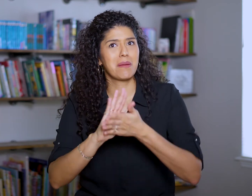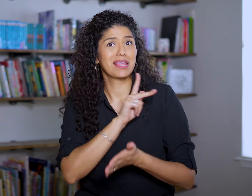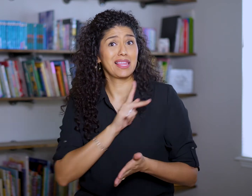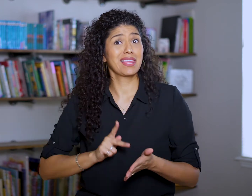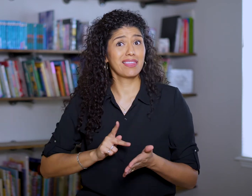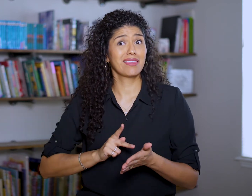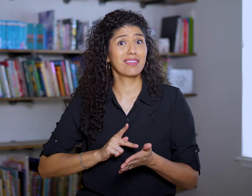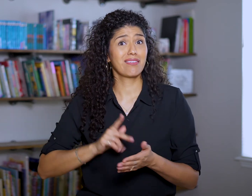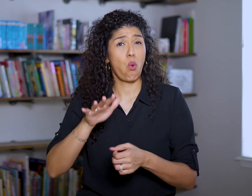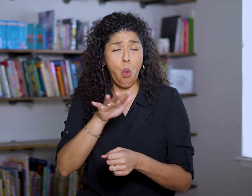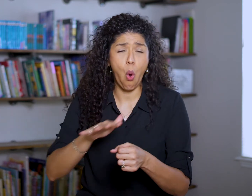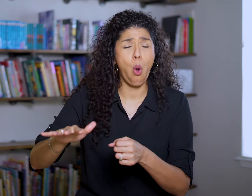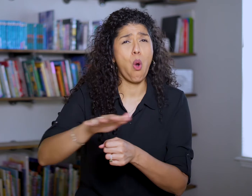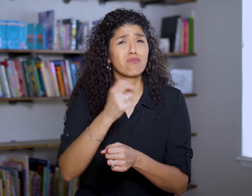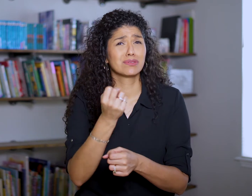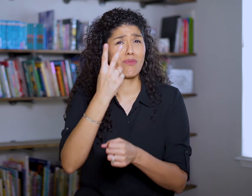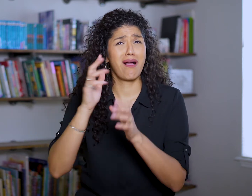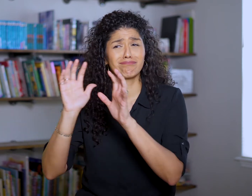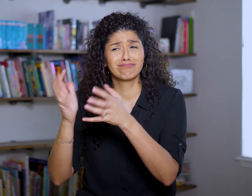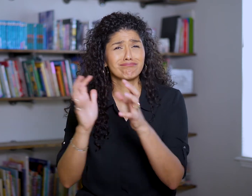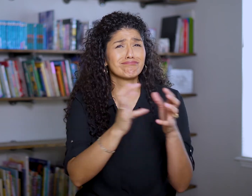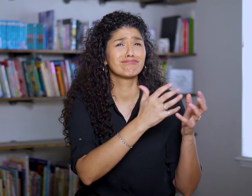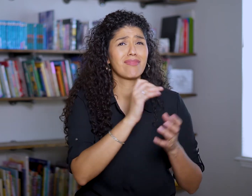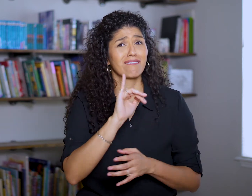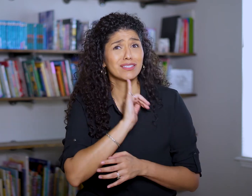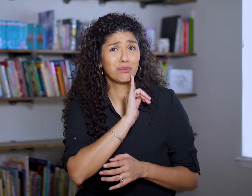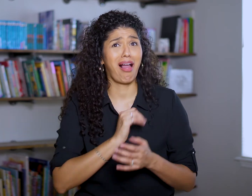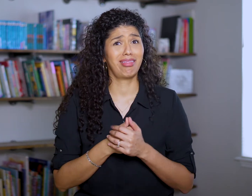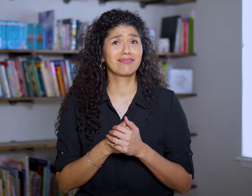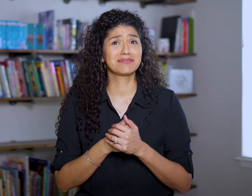to be the king over all 12 tribes of Israel!